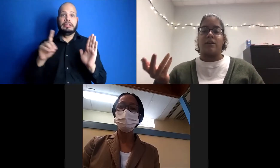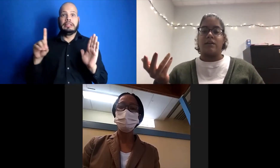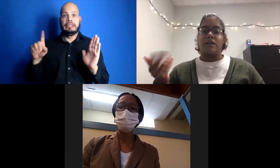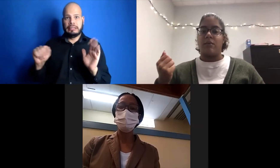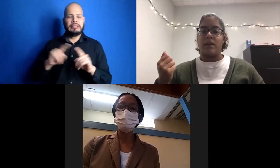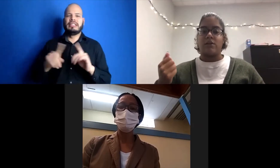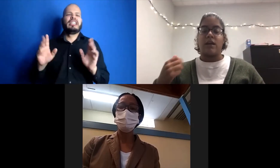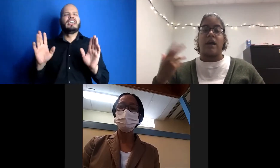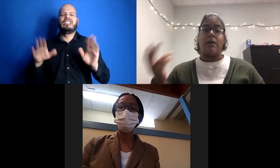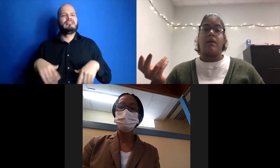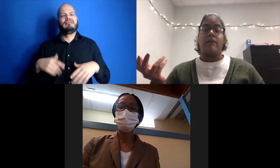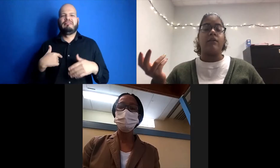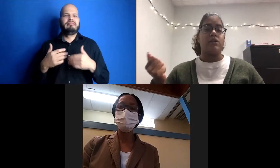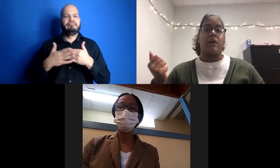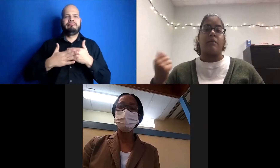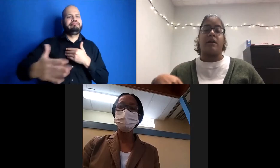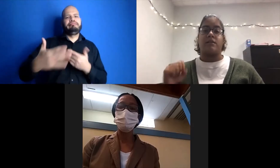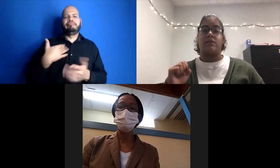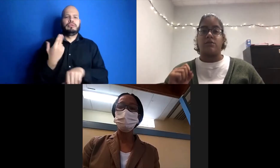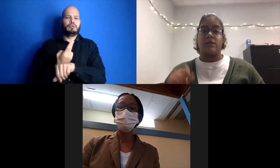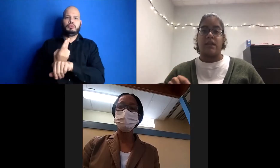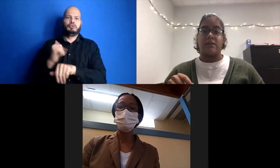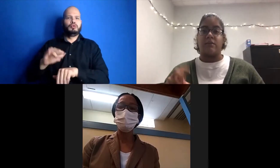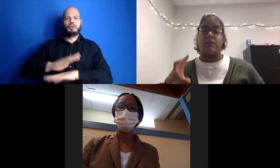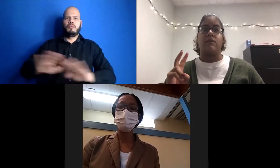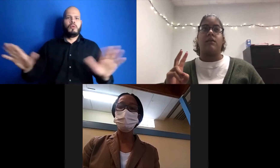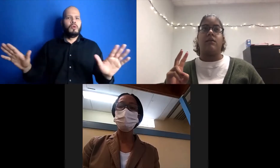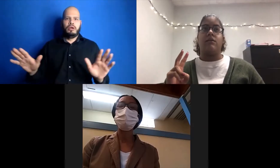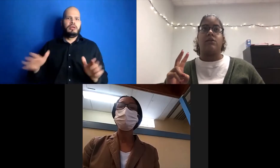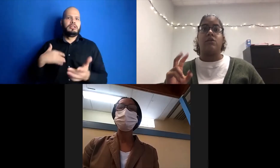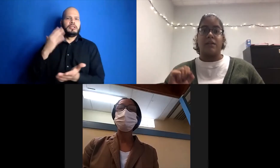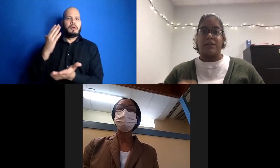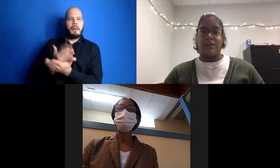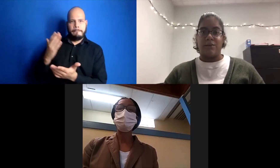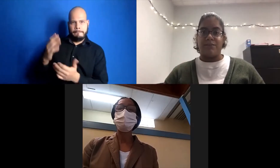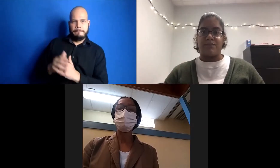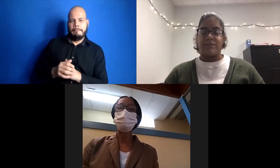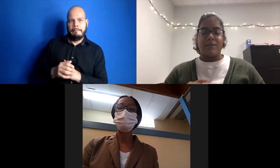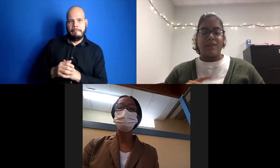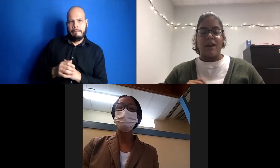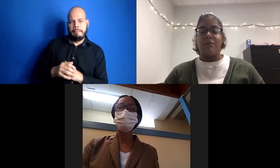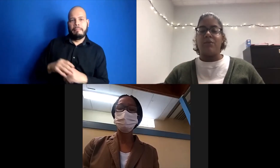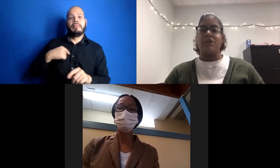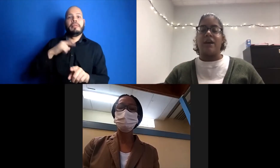example actually I applied for a job at Boston Children's hospital two months ago I put I do